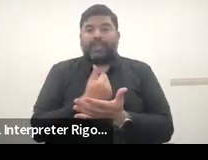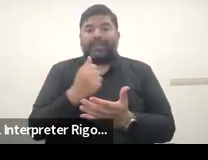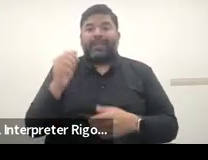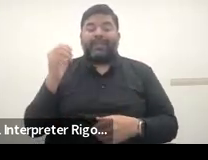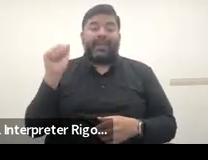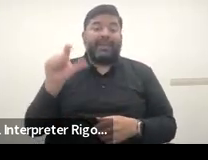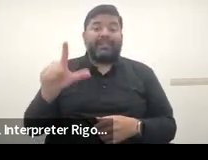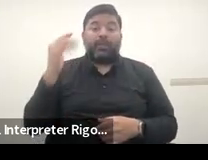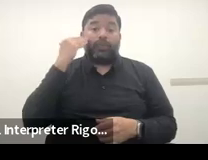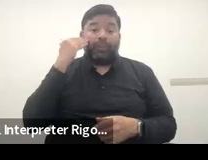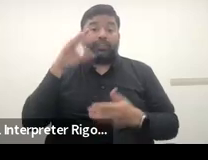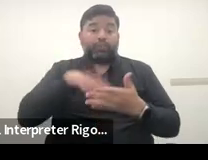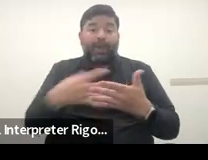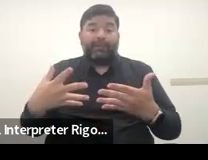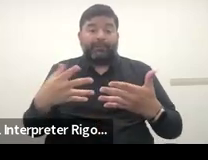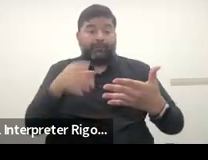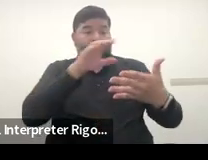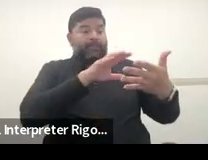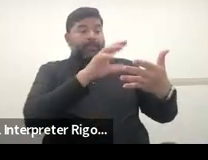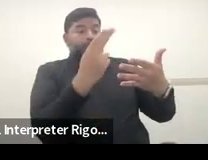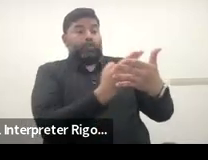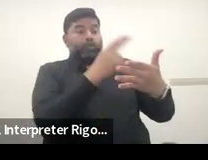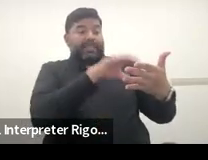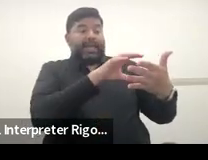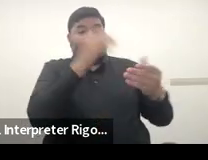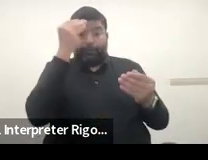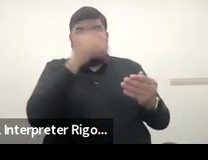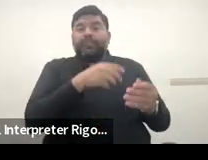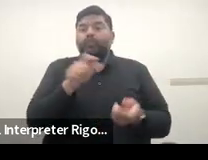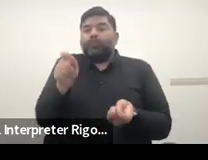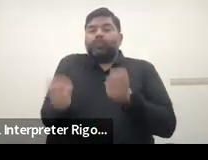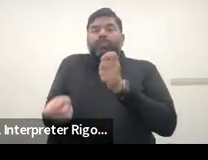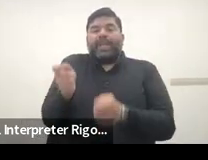then use that information to help shape the parameters of the model itself or the way it